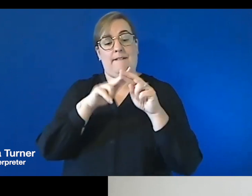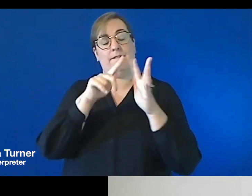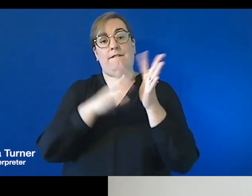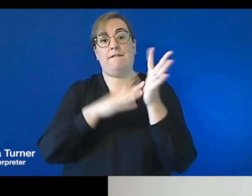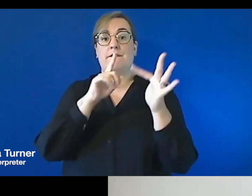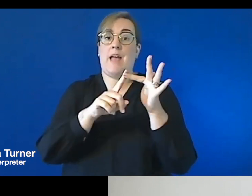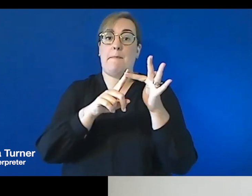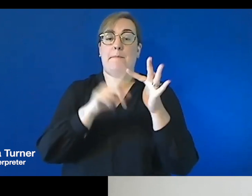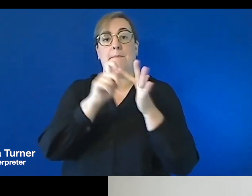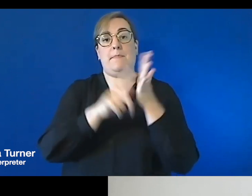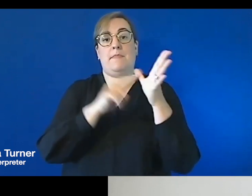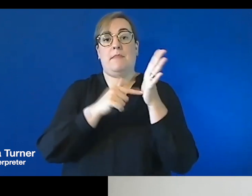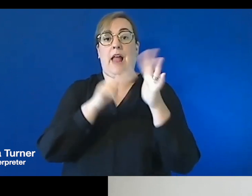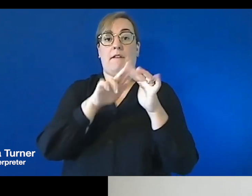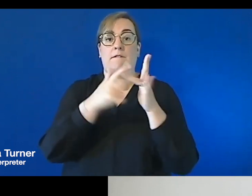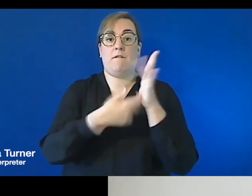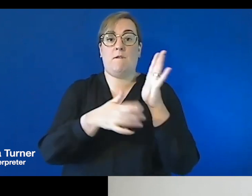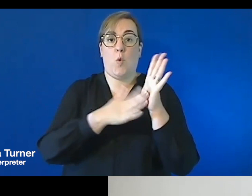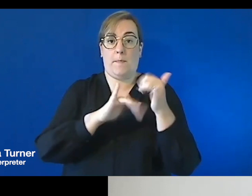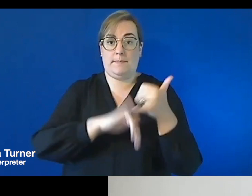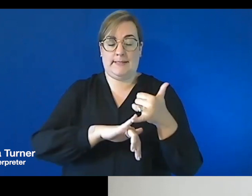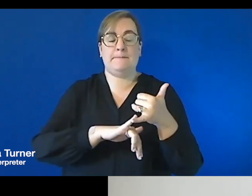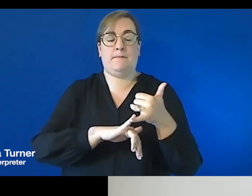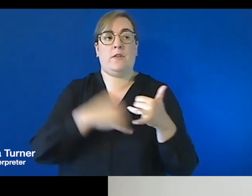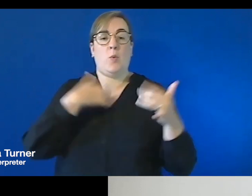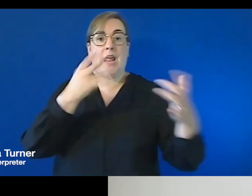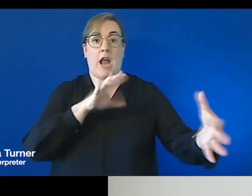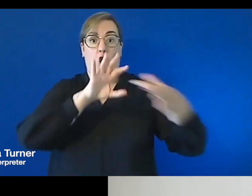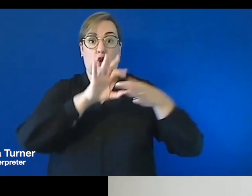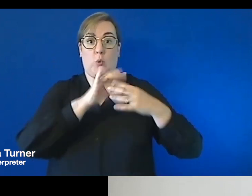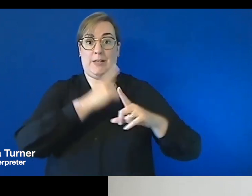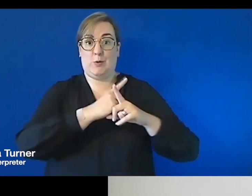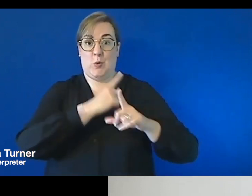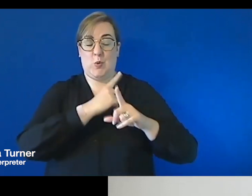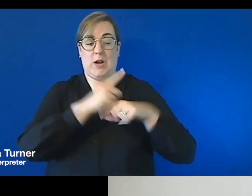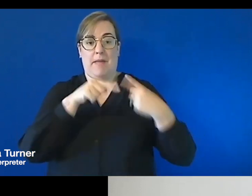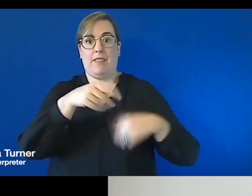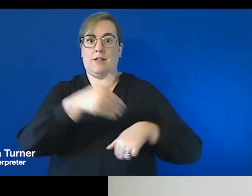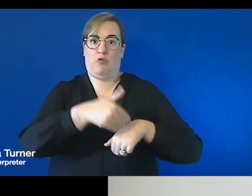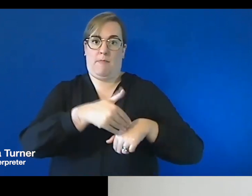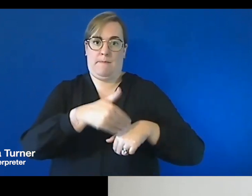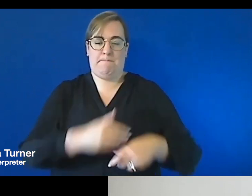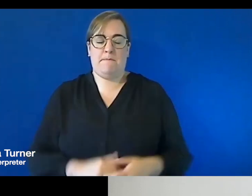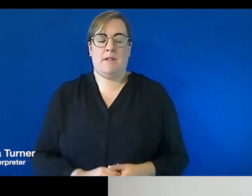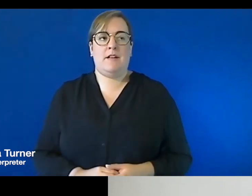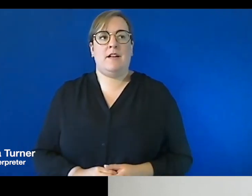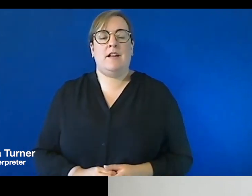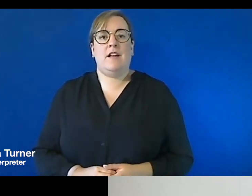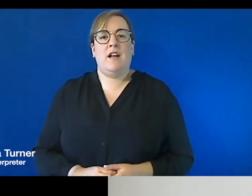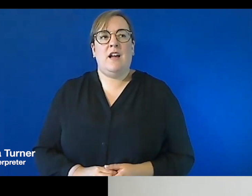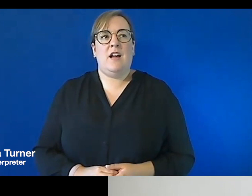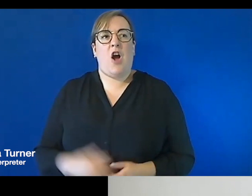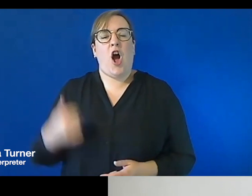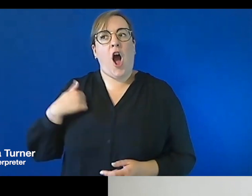technology, so we had a joint talk about this problem and the key recipe I've shared is a